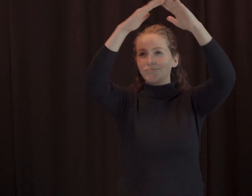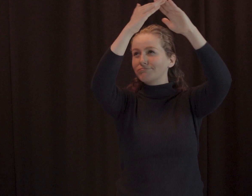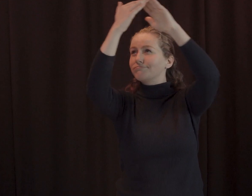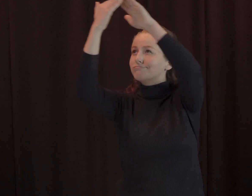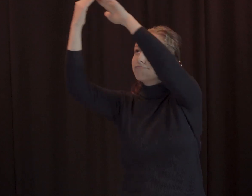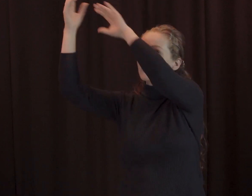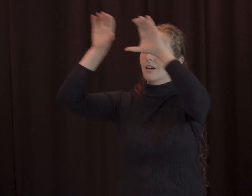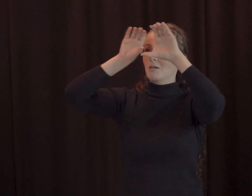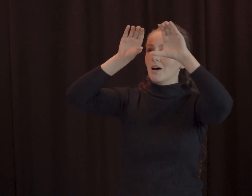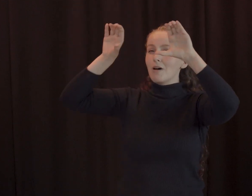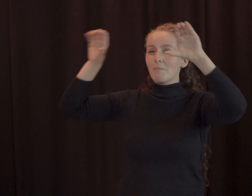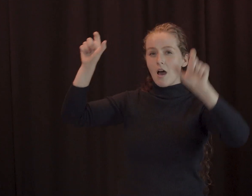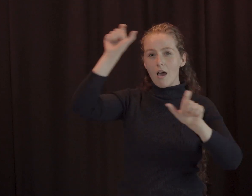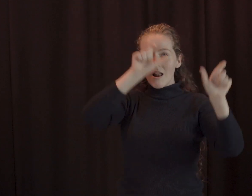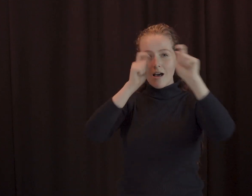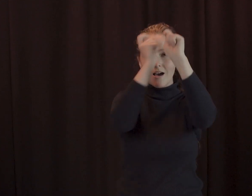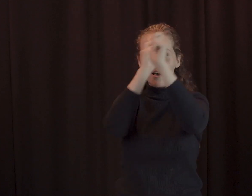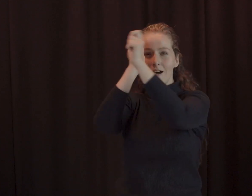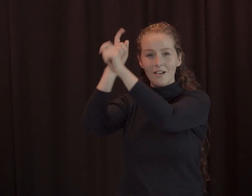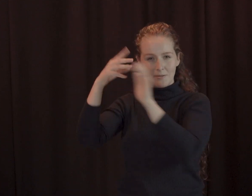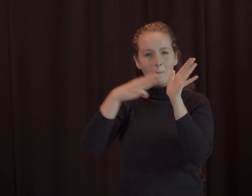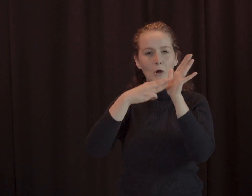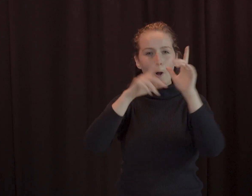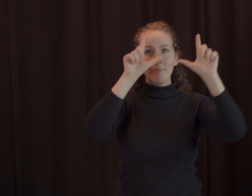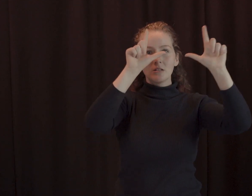above you the square, sculpted, coloured metopes